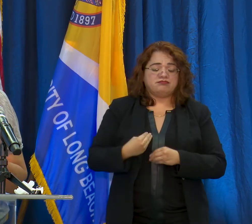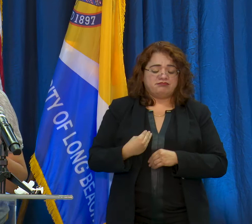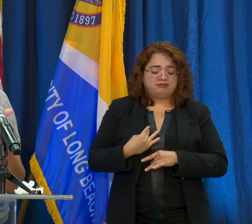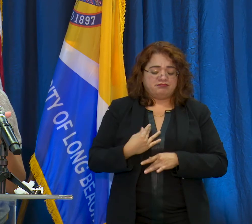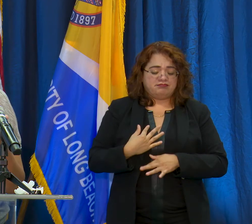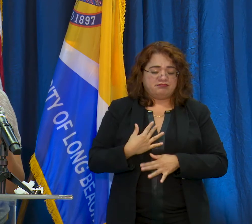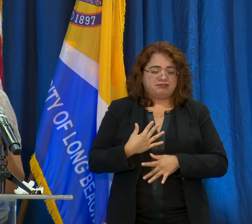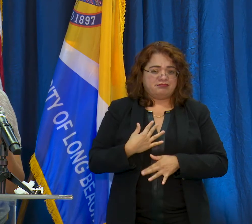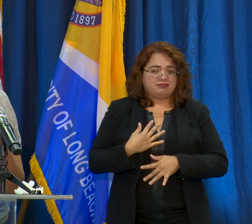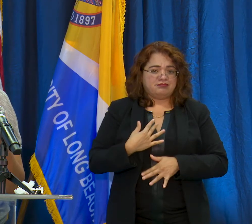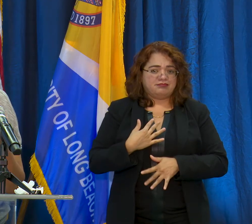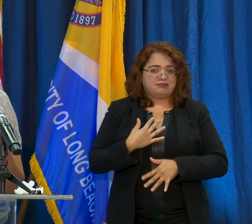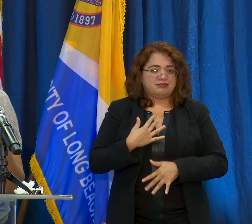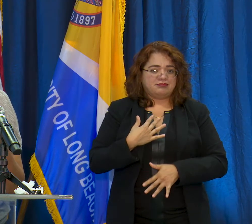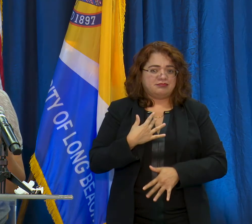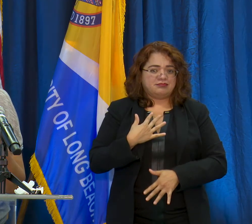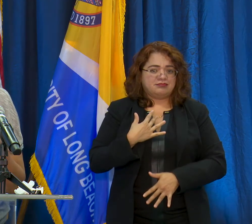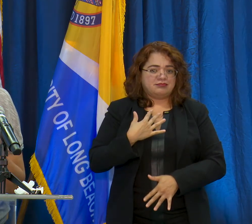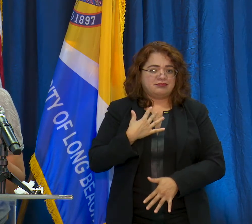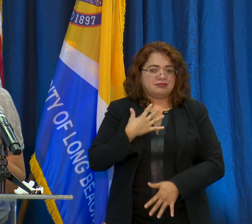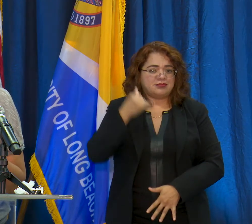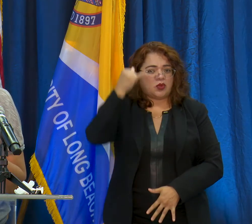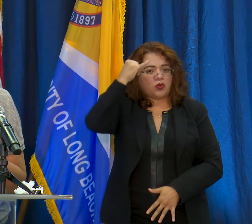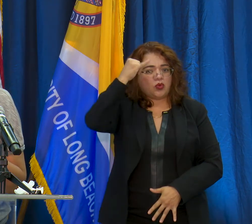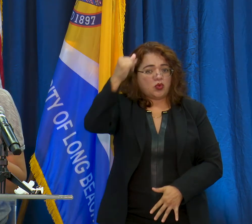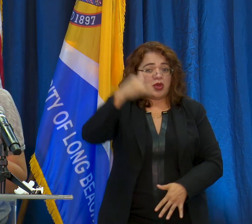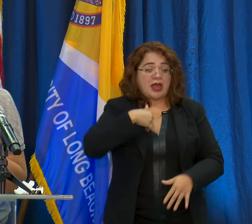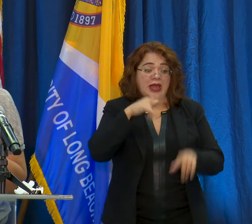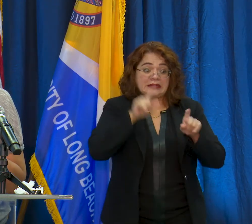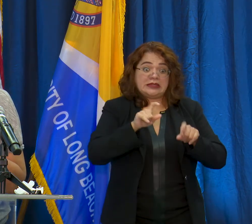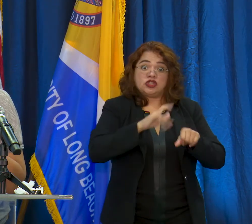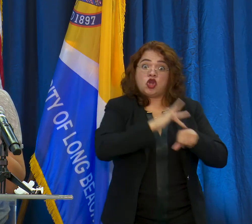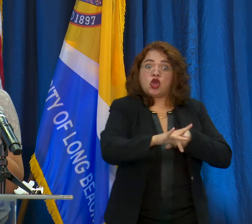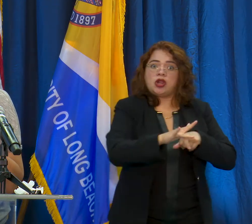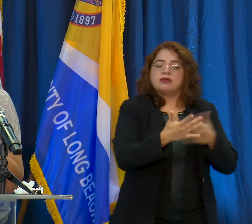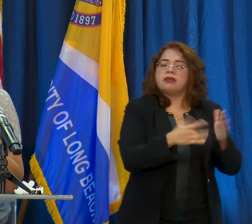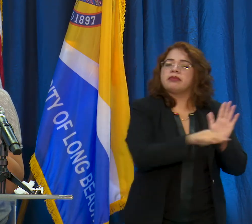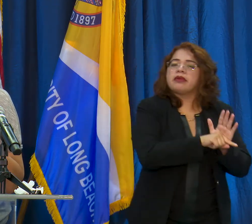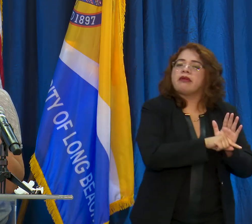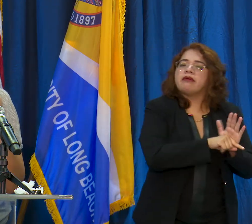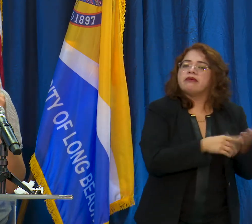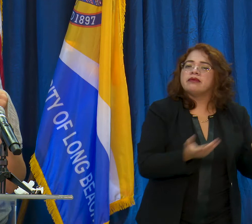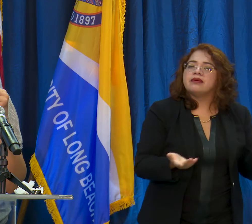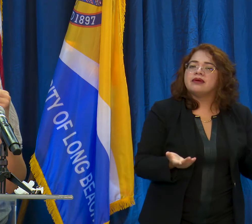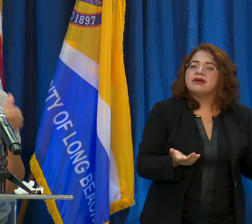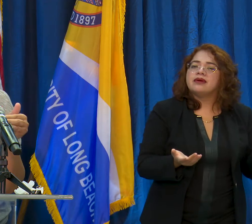to trigger a positive test. It could be that you were a close